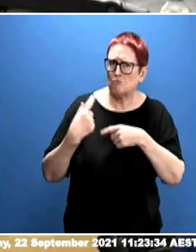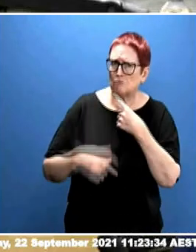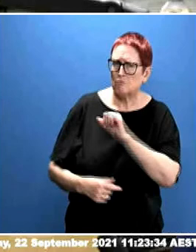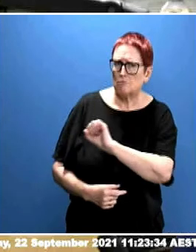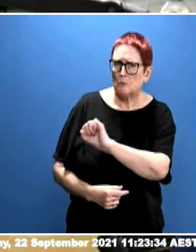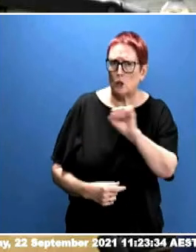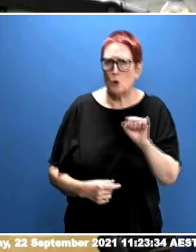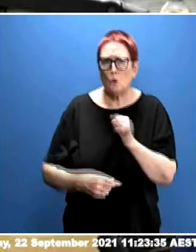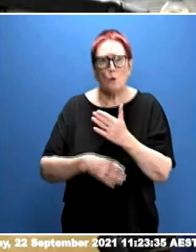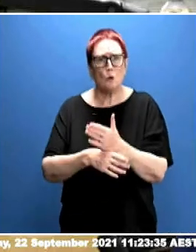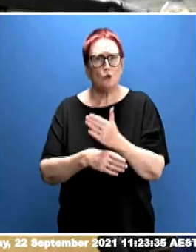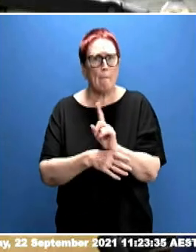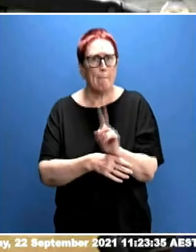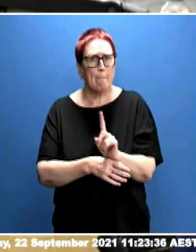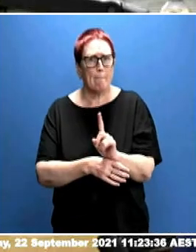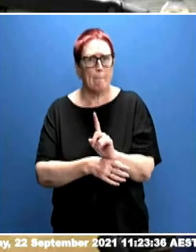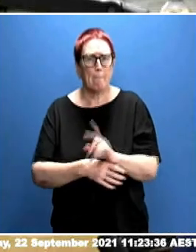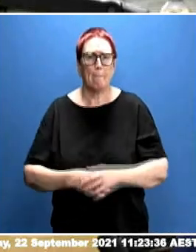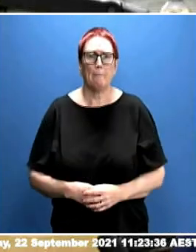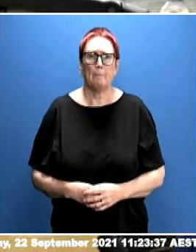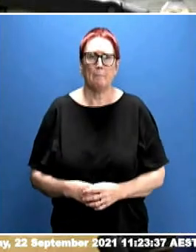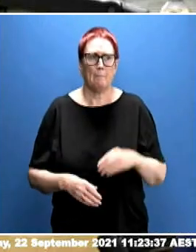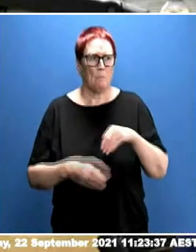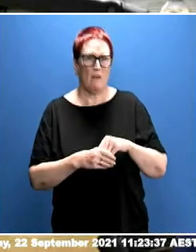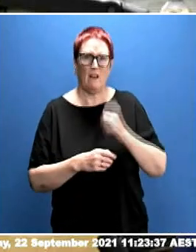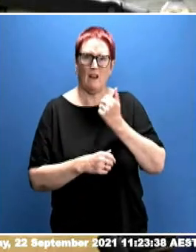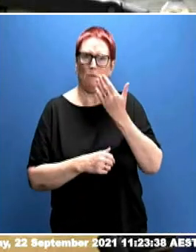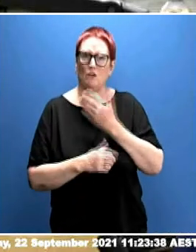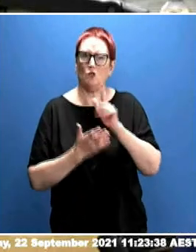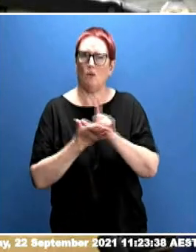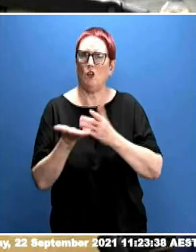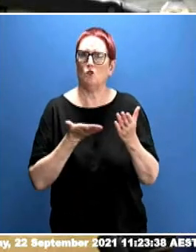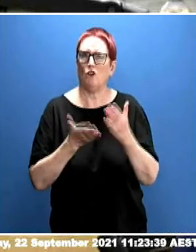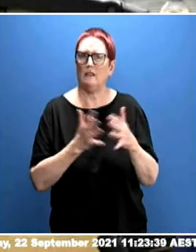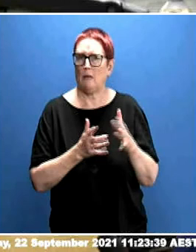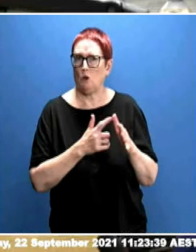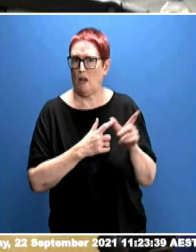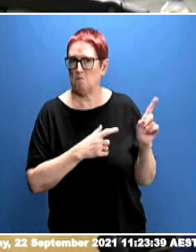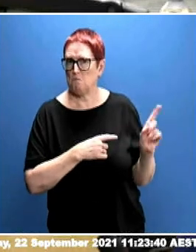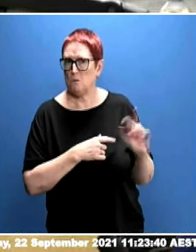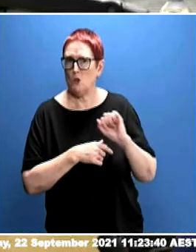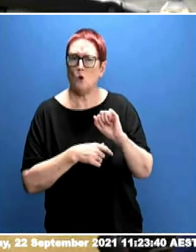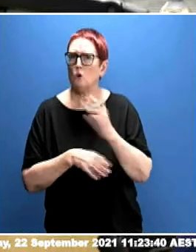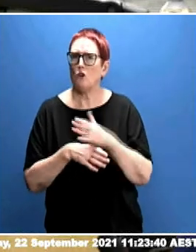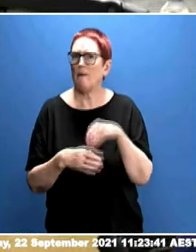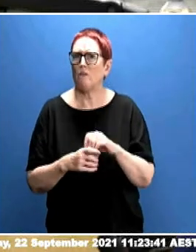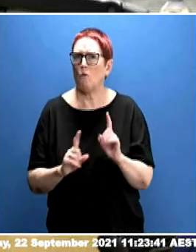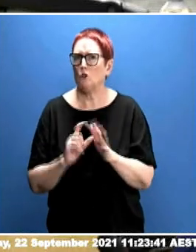what your positions are within the Aboriginal Legal Service of Western Australia and what your role involves?